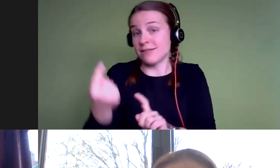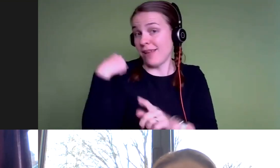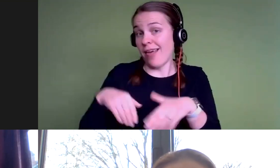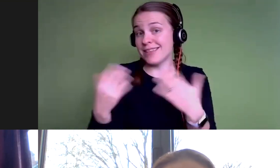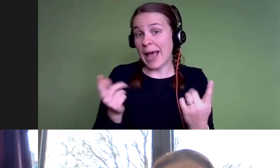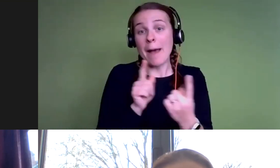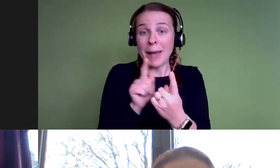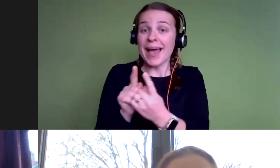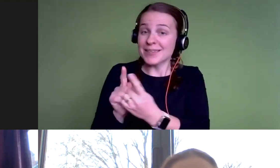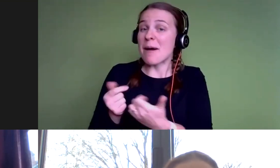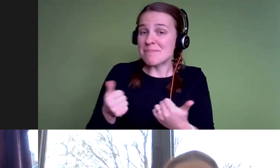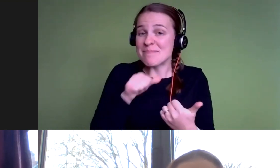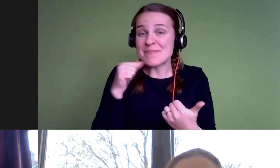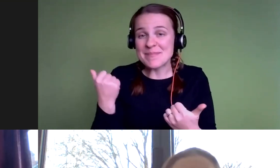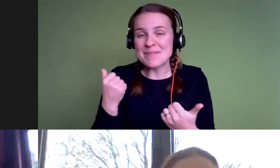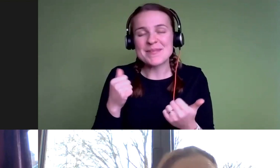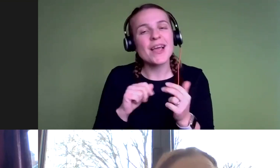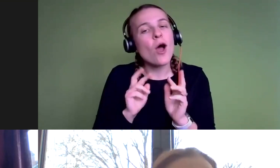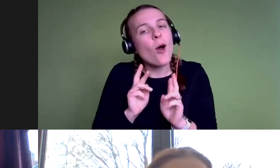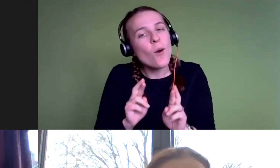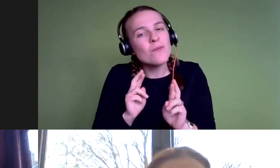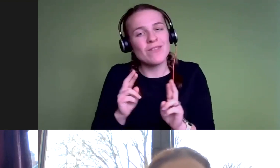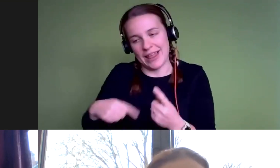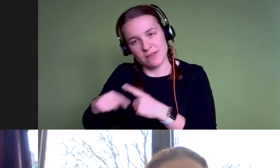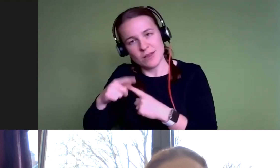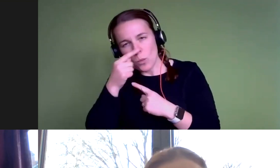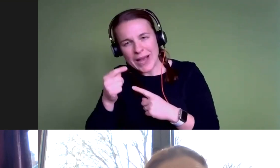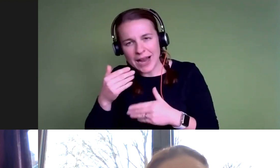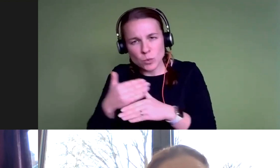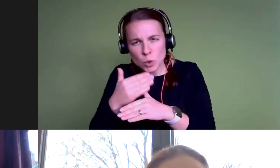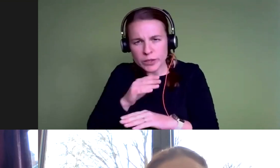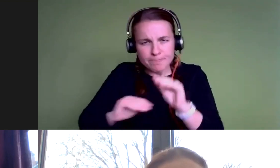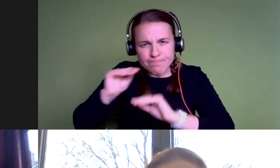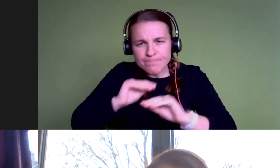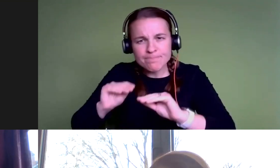move onto the next speaker, anything else that you just wanted to wrap up with? ALEX